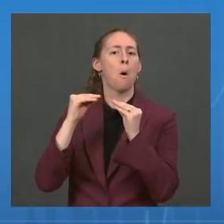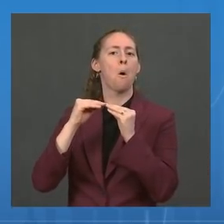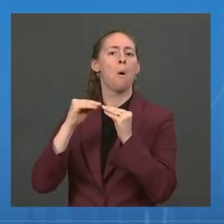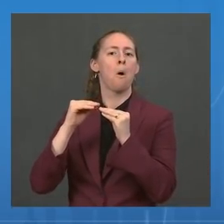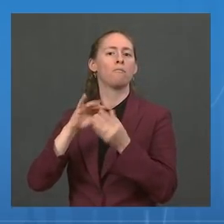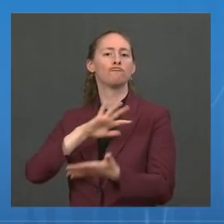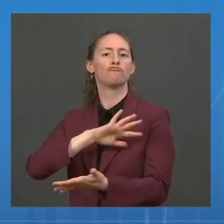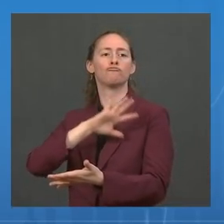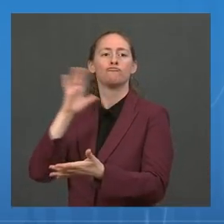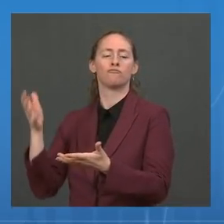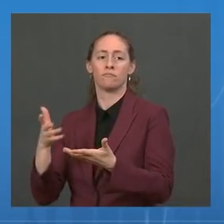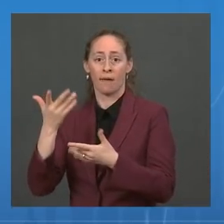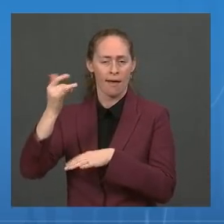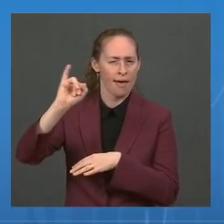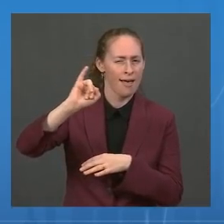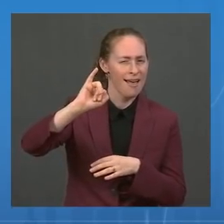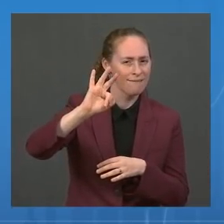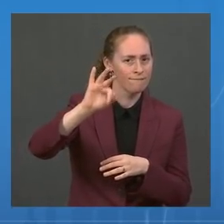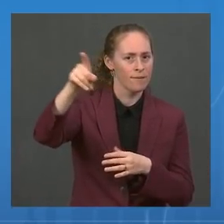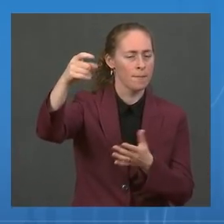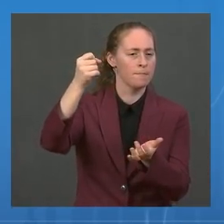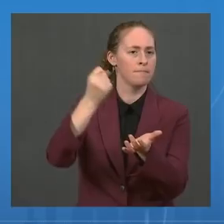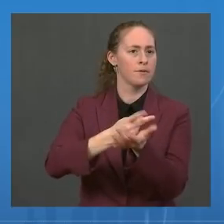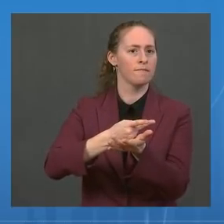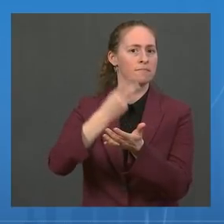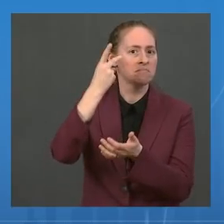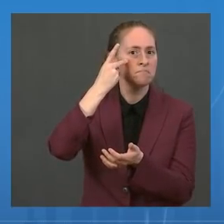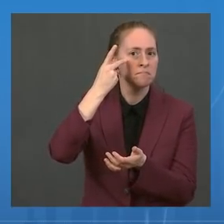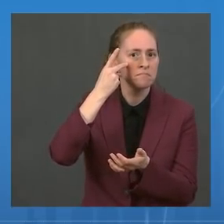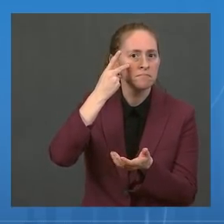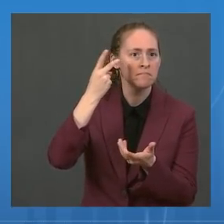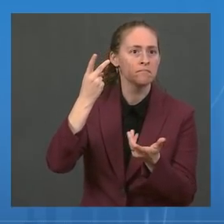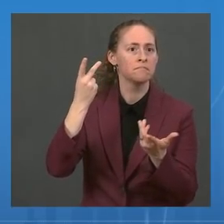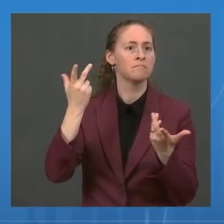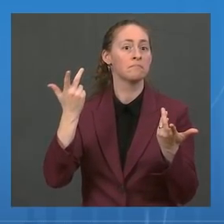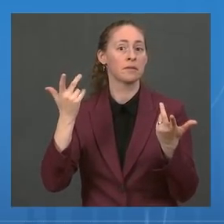is this is a potential additional tool in our toolbox